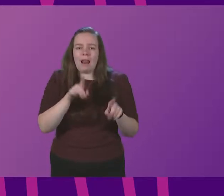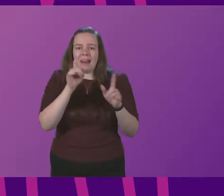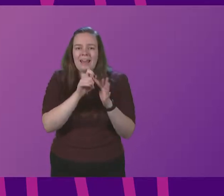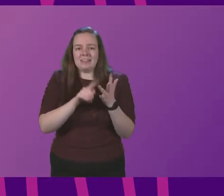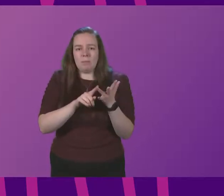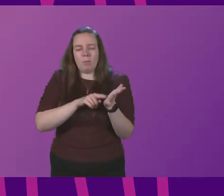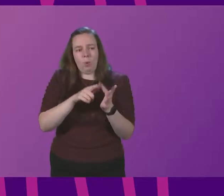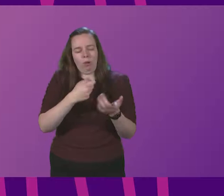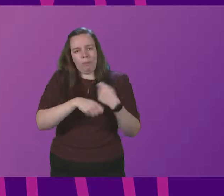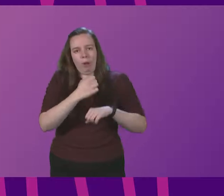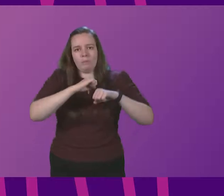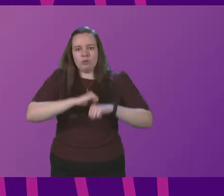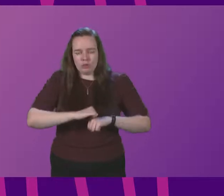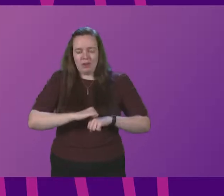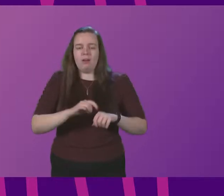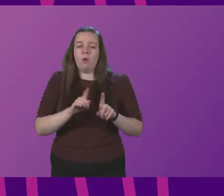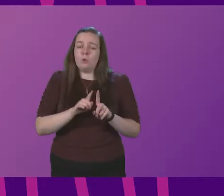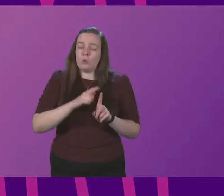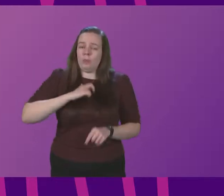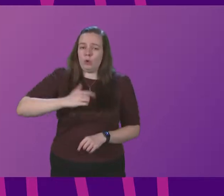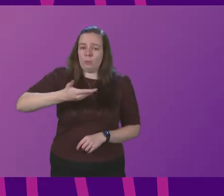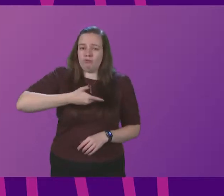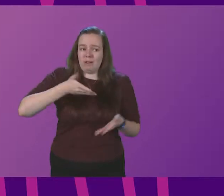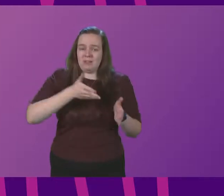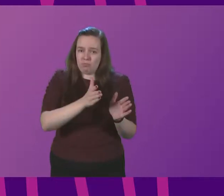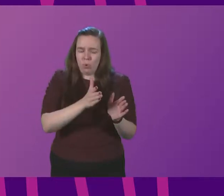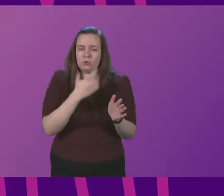and I welcome its human rights-based approach. It is important that the actions that have been taken